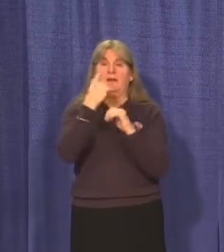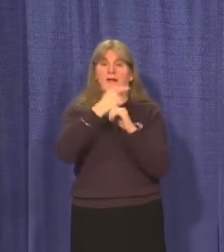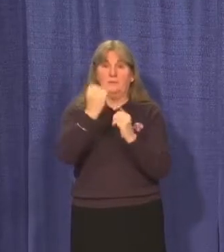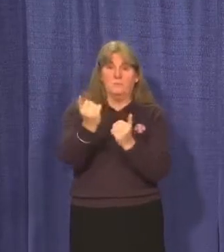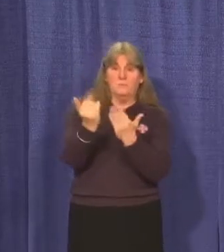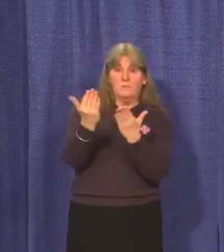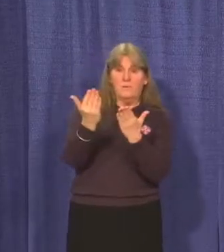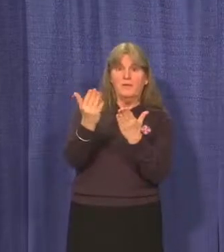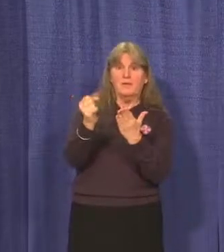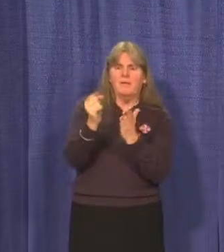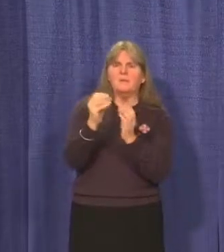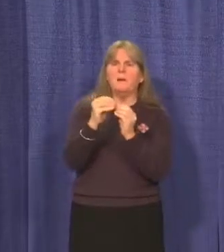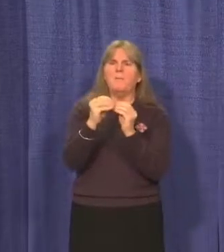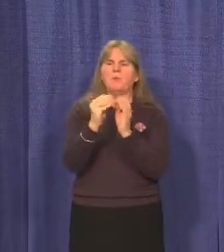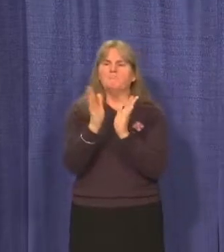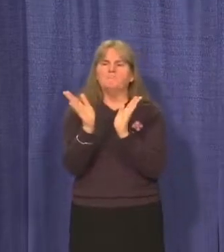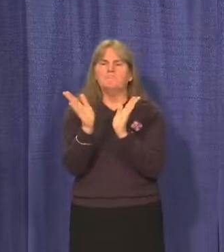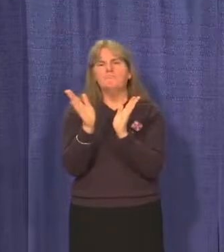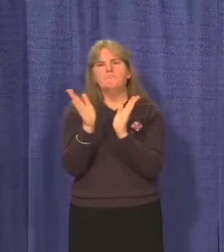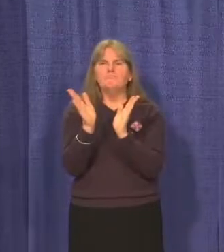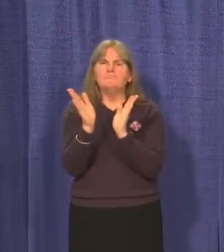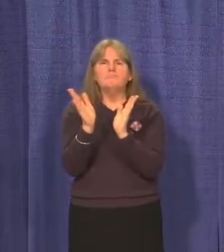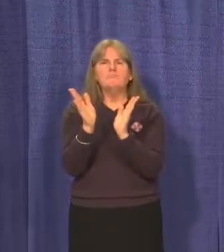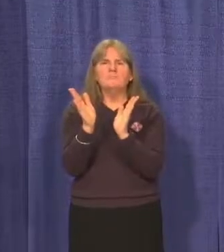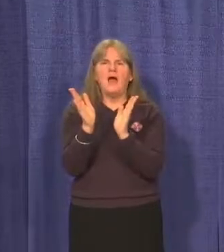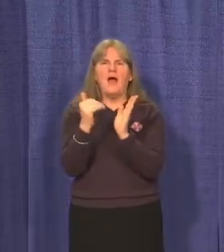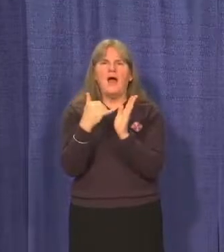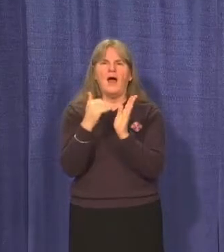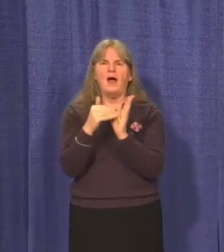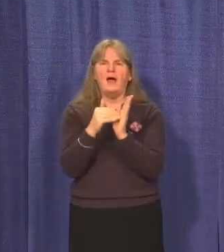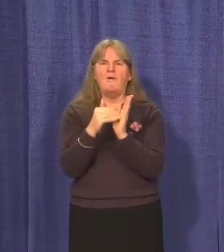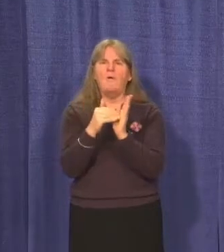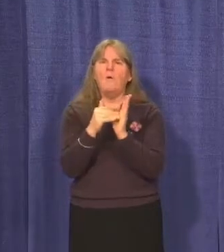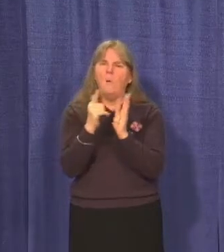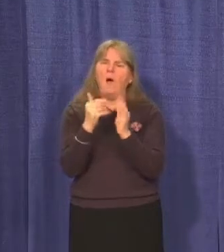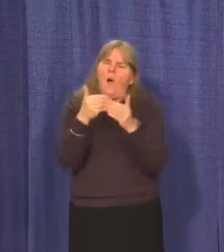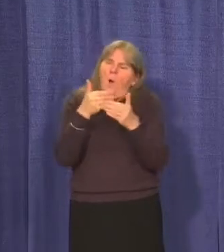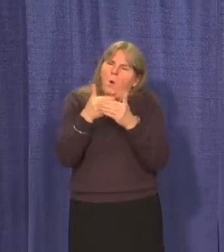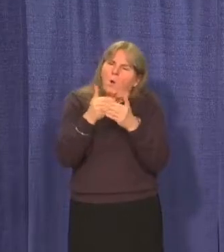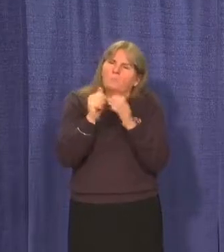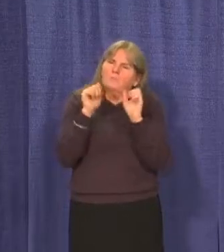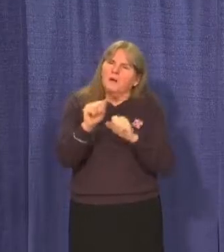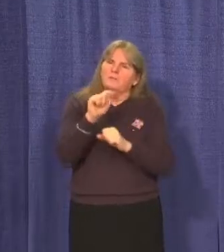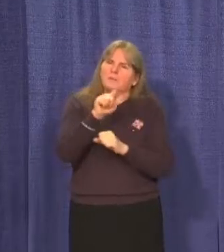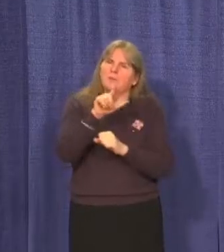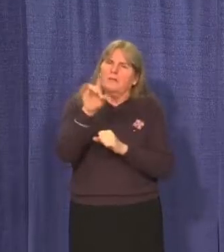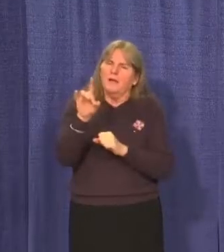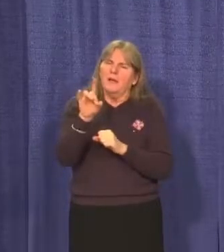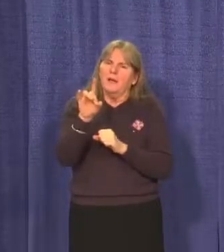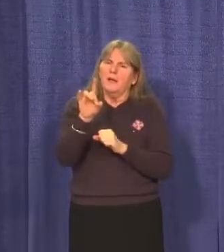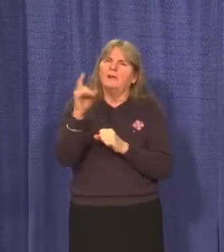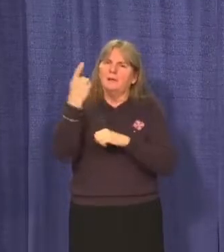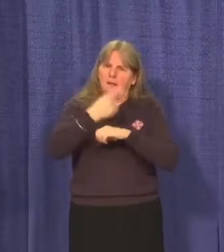dose. So we are always trying to stay close to 28 days but recognizing